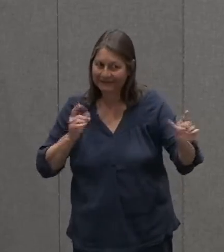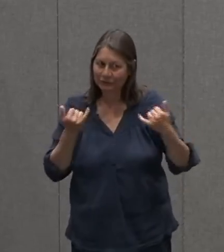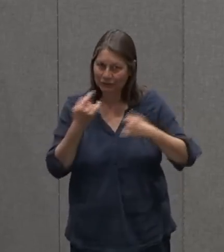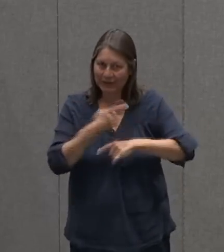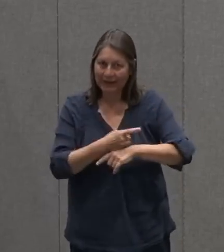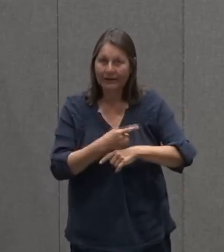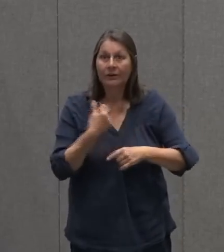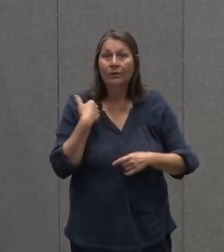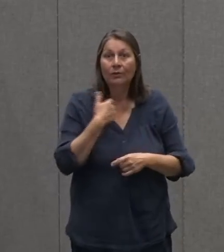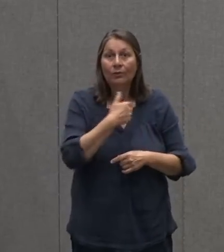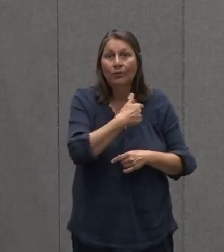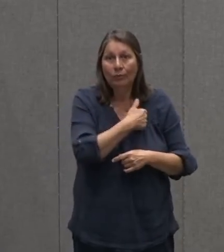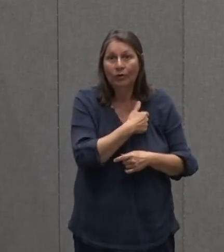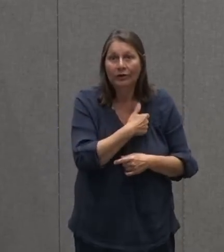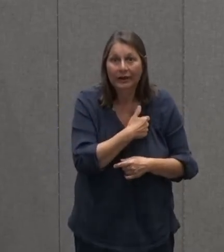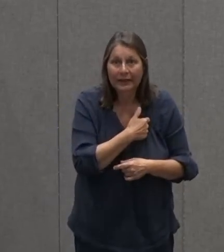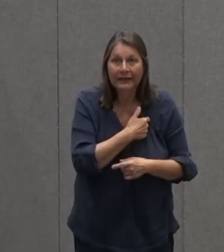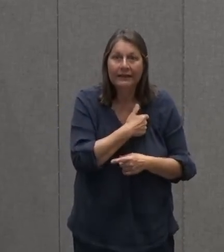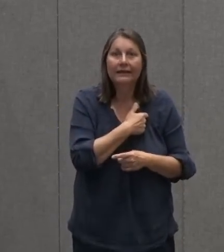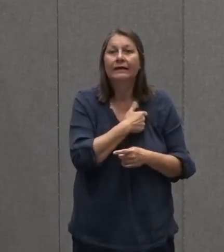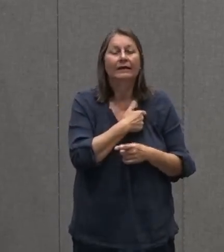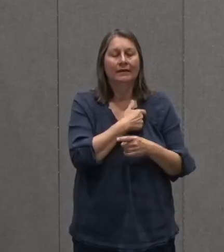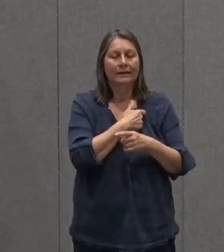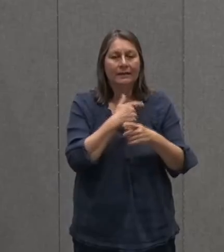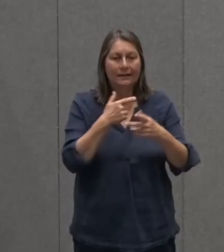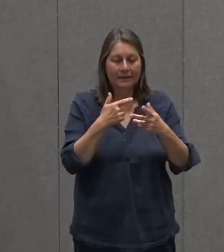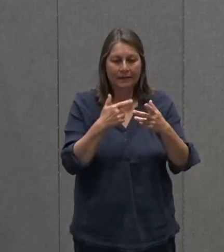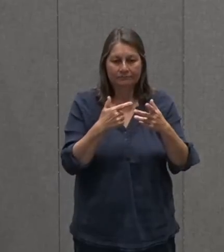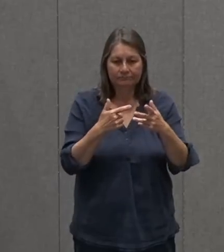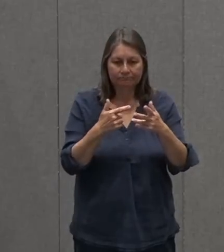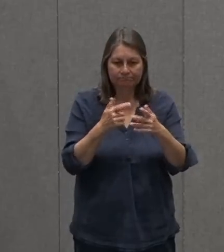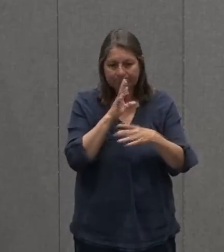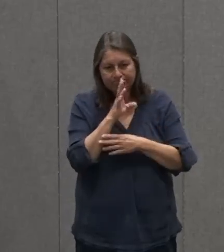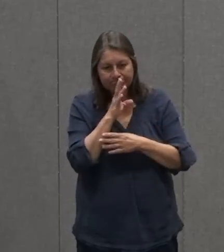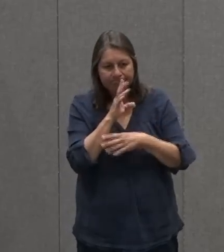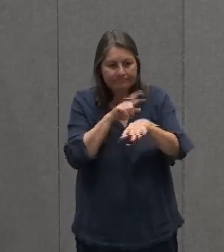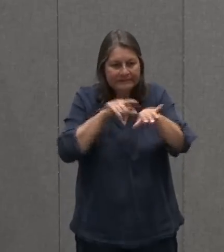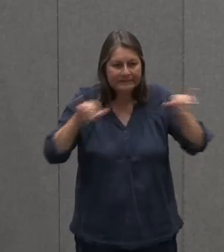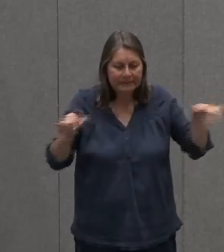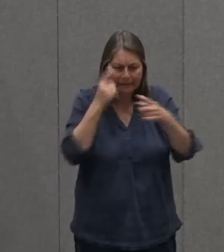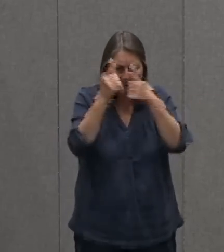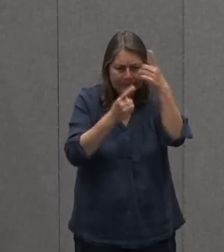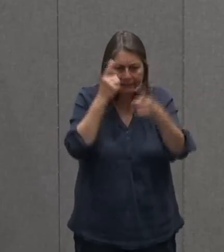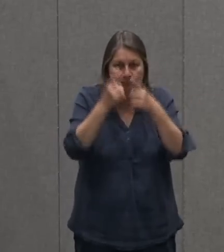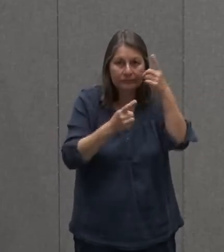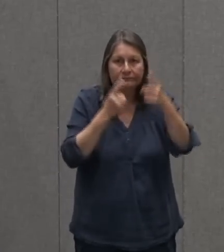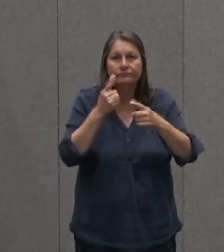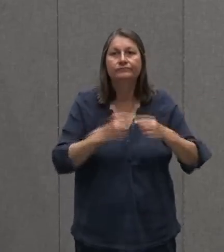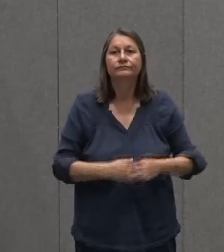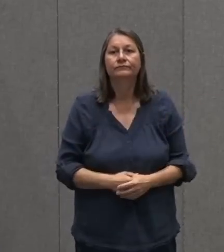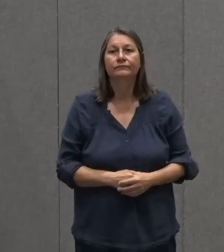we're gonna kind of talk about our thinking for this problem. All right, so one of the things I want you to